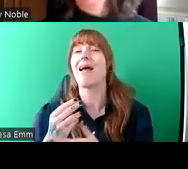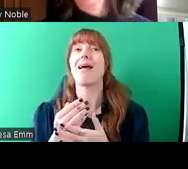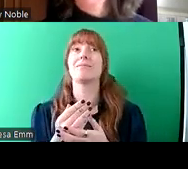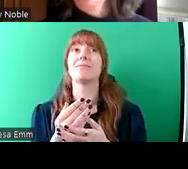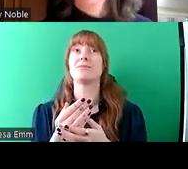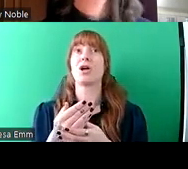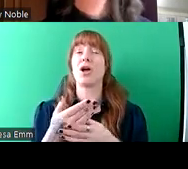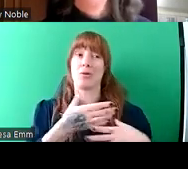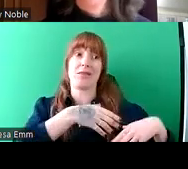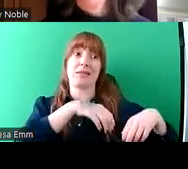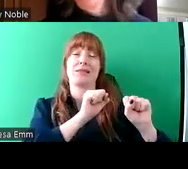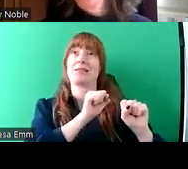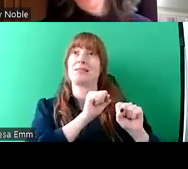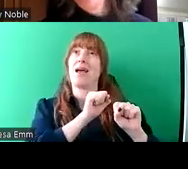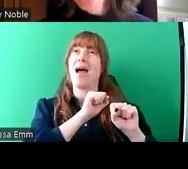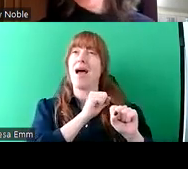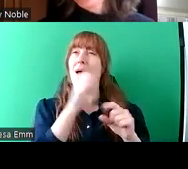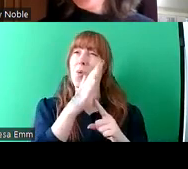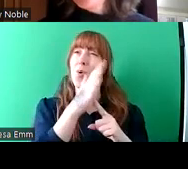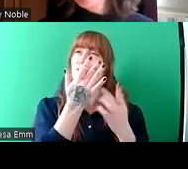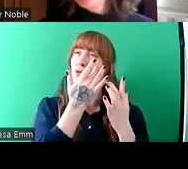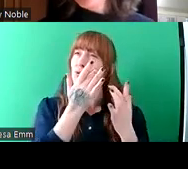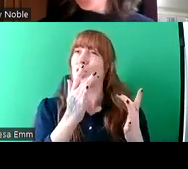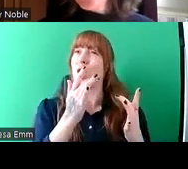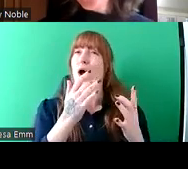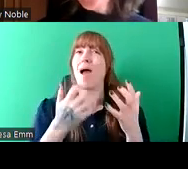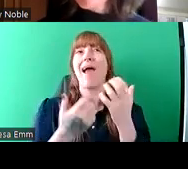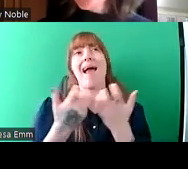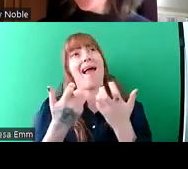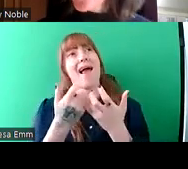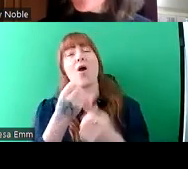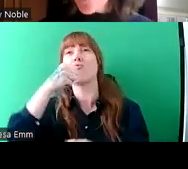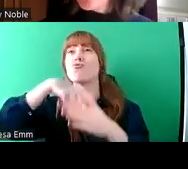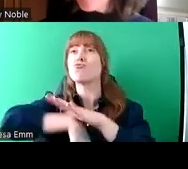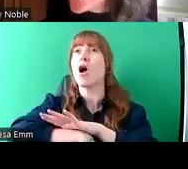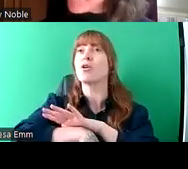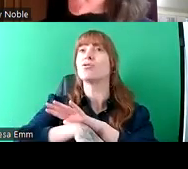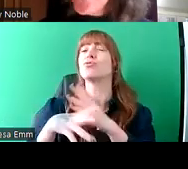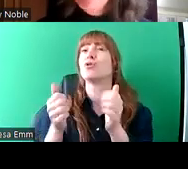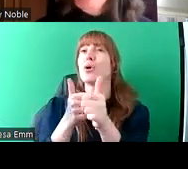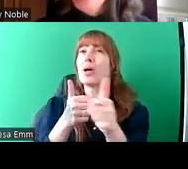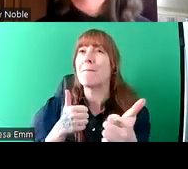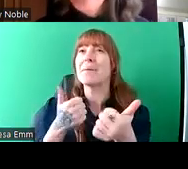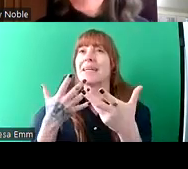how a grassroots organisation used its limited resources in the most resourceful ways imaginable;